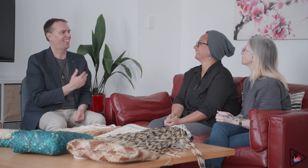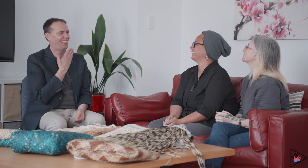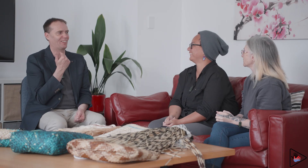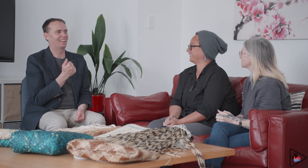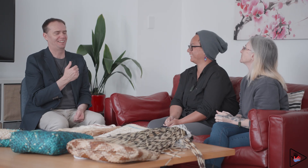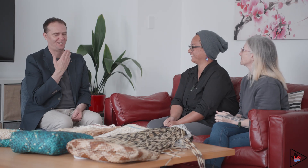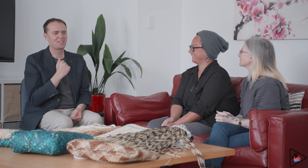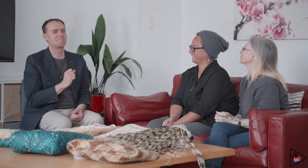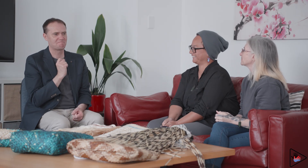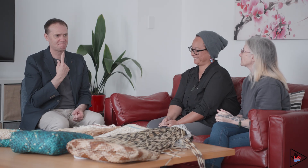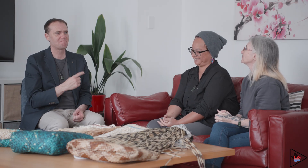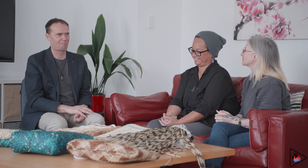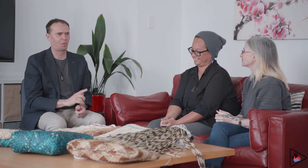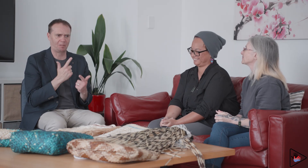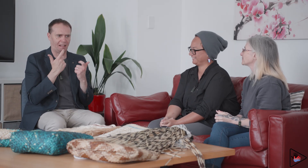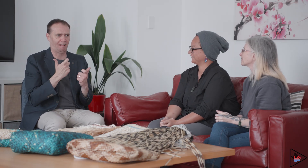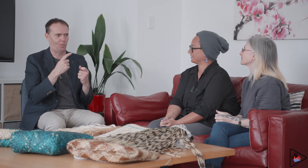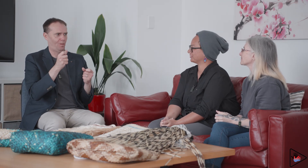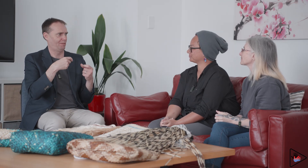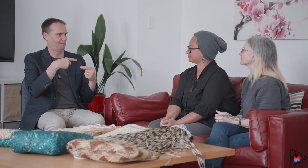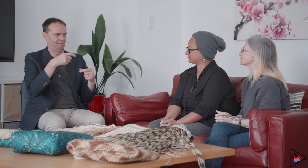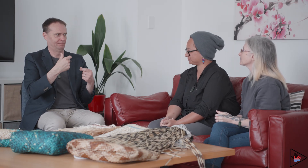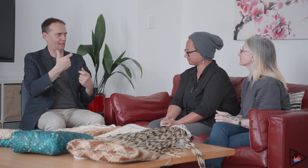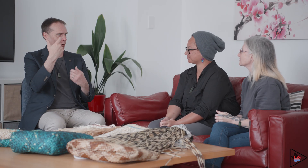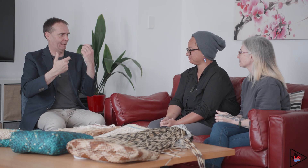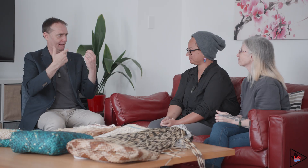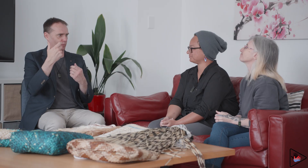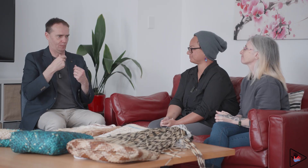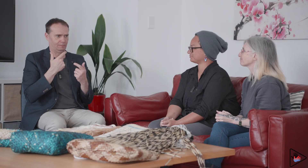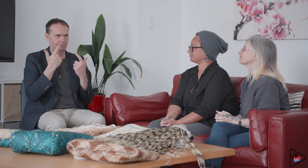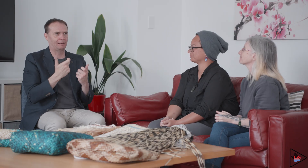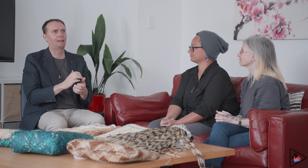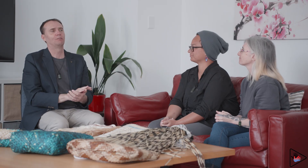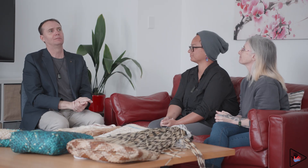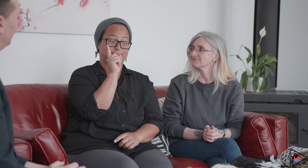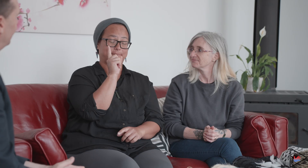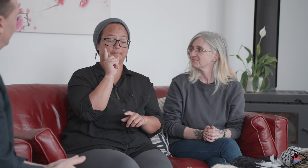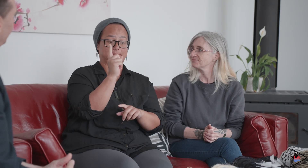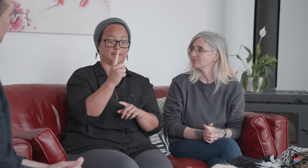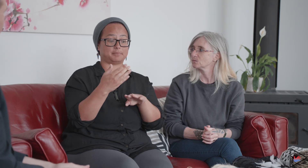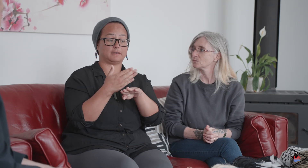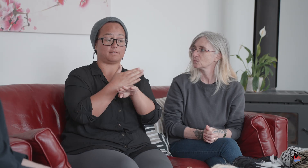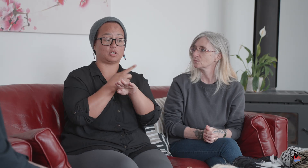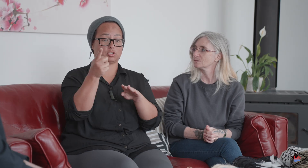Lovely. I see. Right. And something to be careful of and make sure you look after